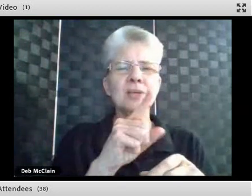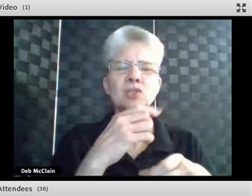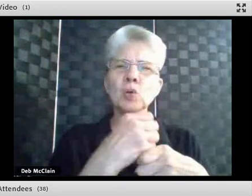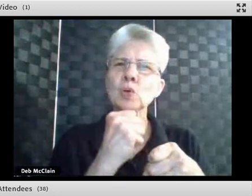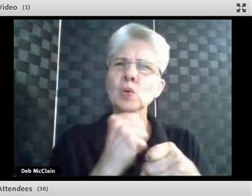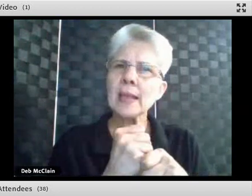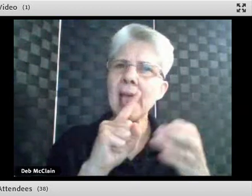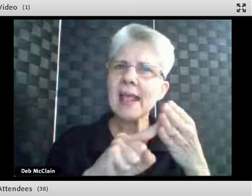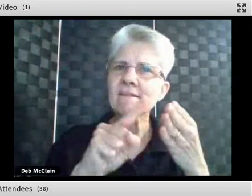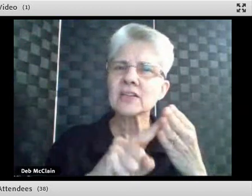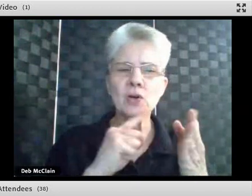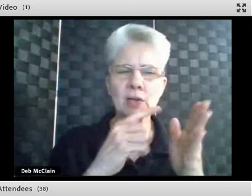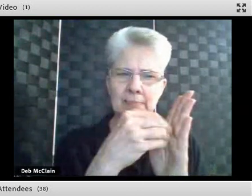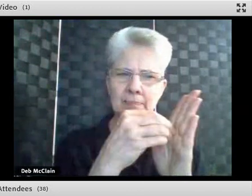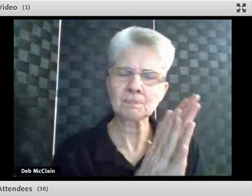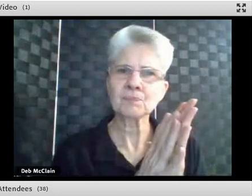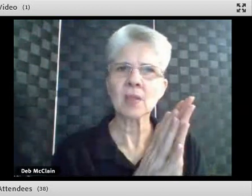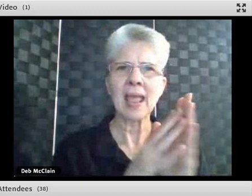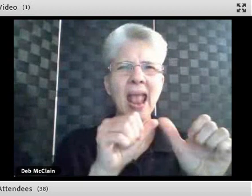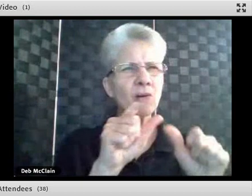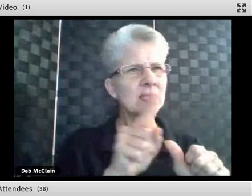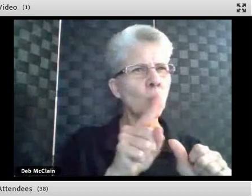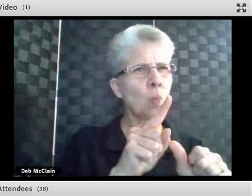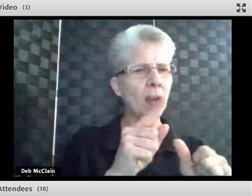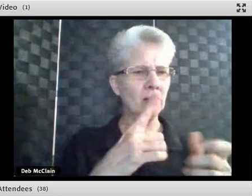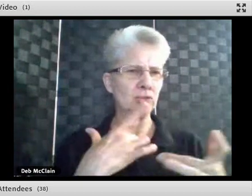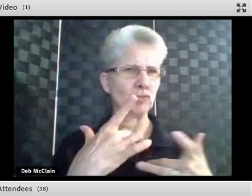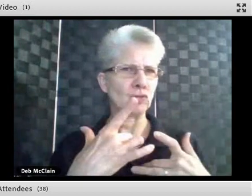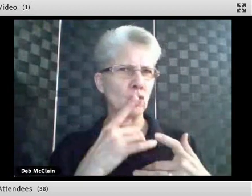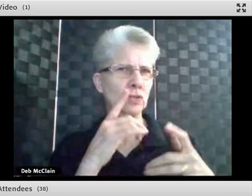you can start to mark areas of concern with certain collections.